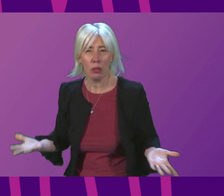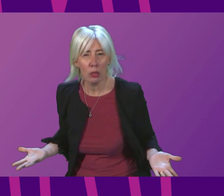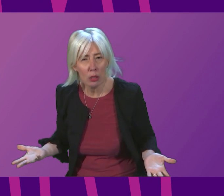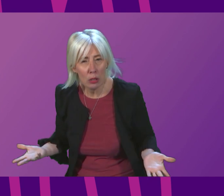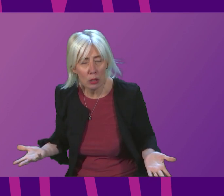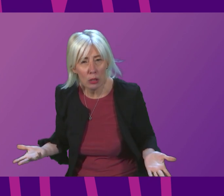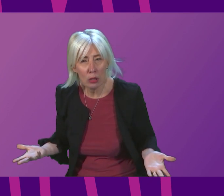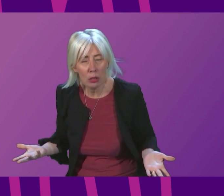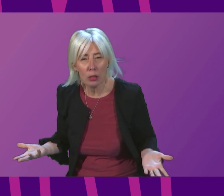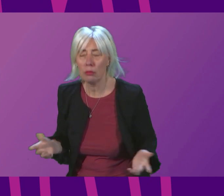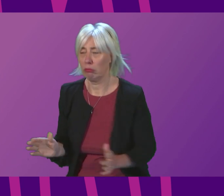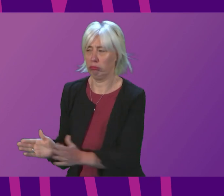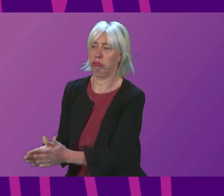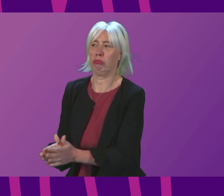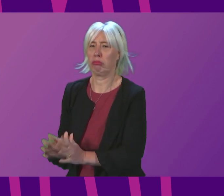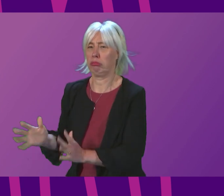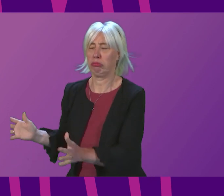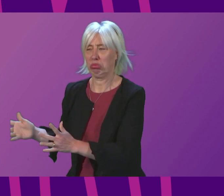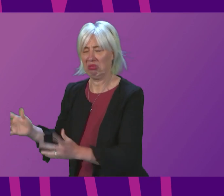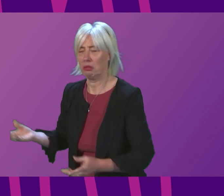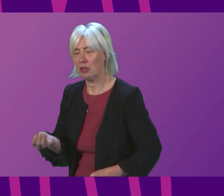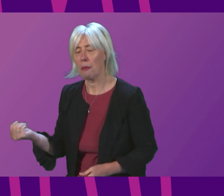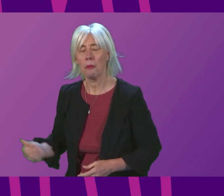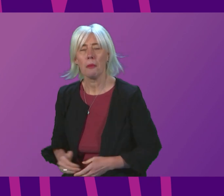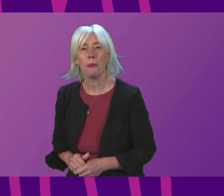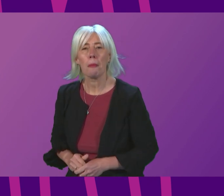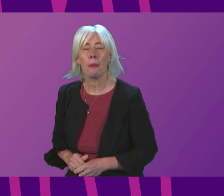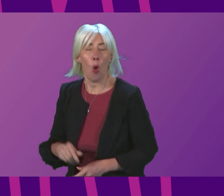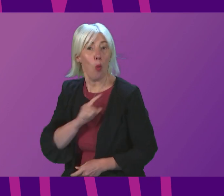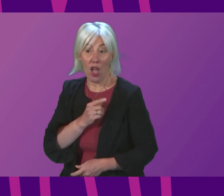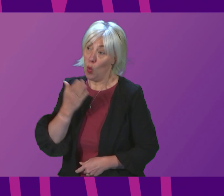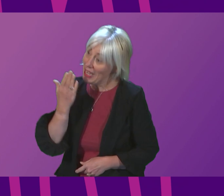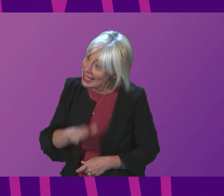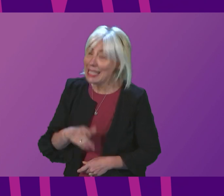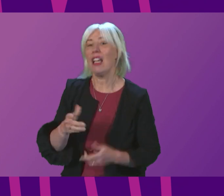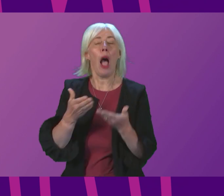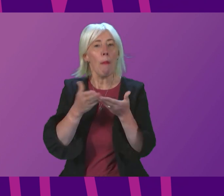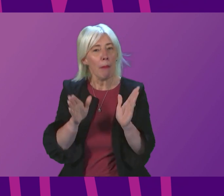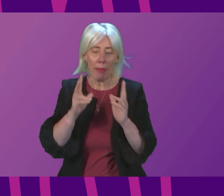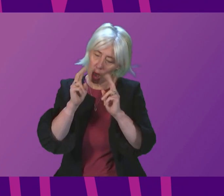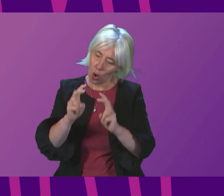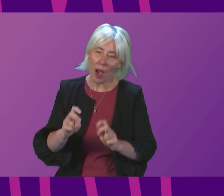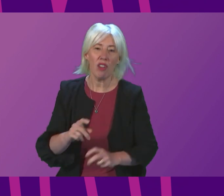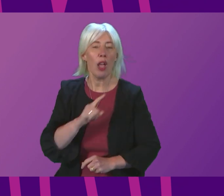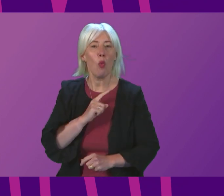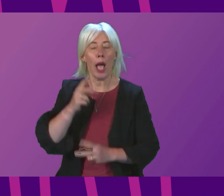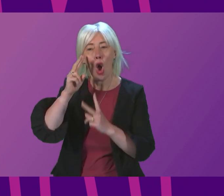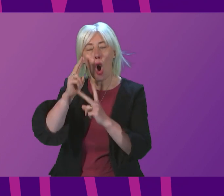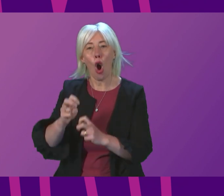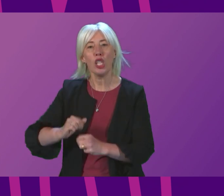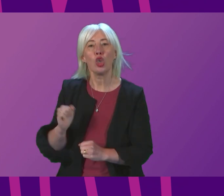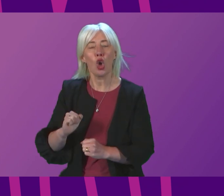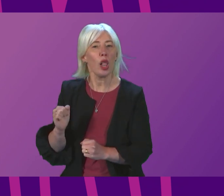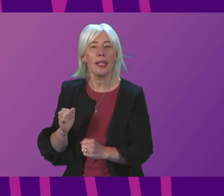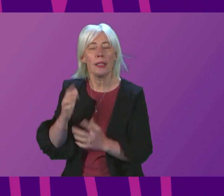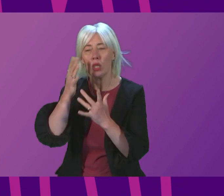We need a public inquiry because Audit Scotland tried to get answers but could not.